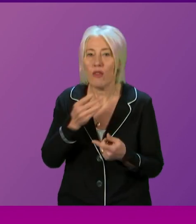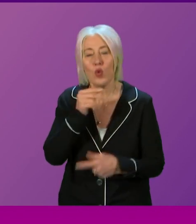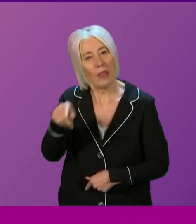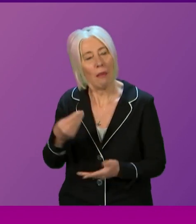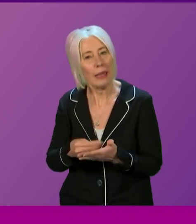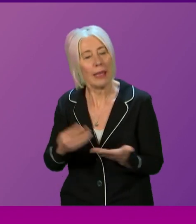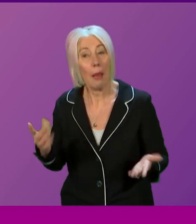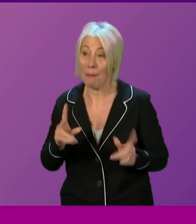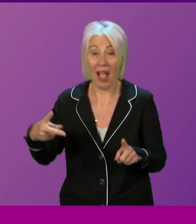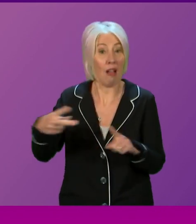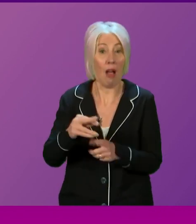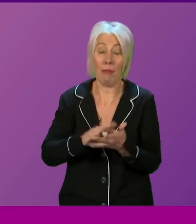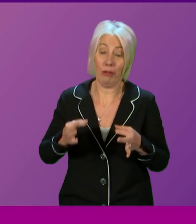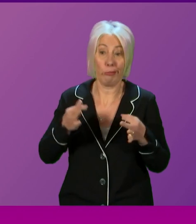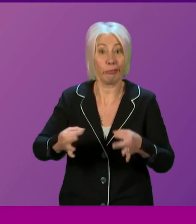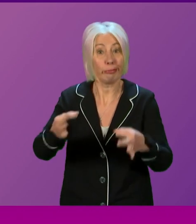that cut will lead to more delays.